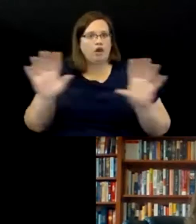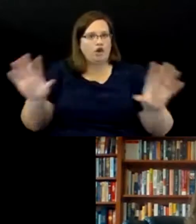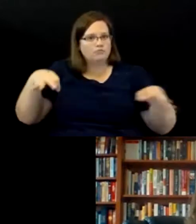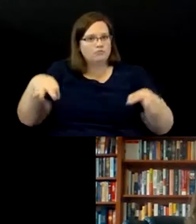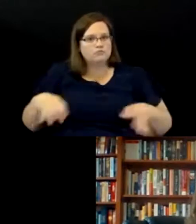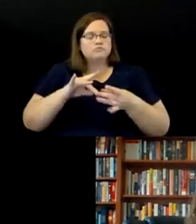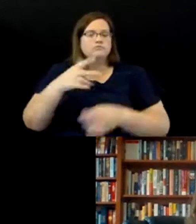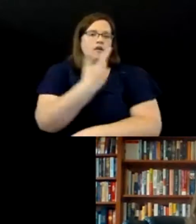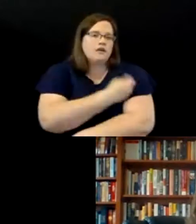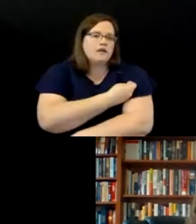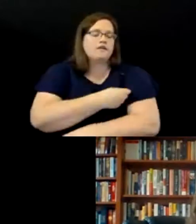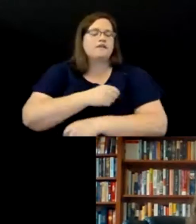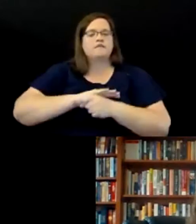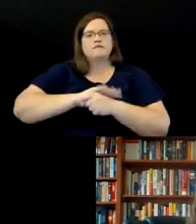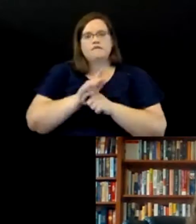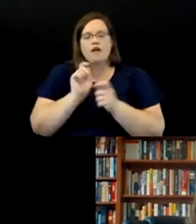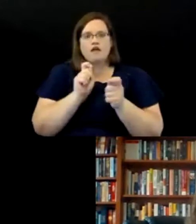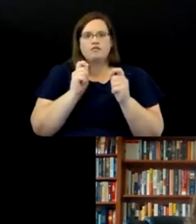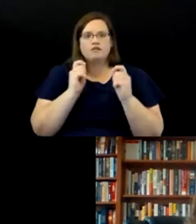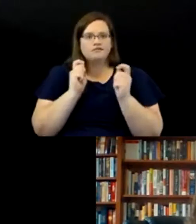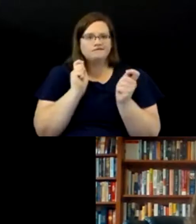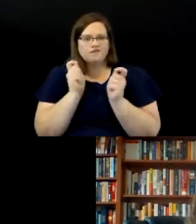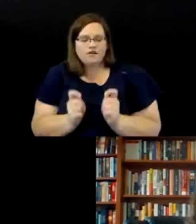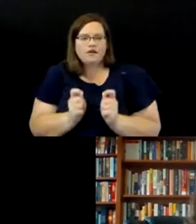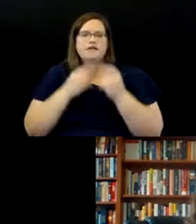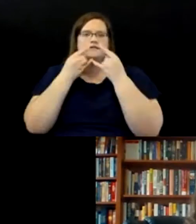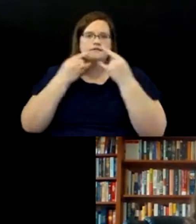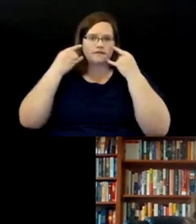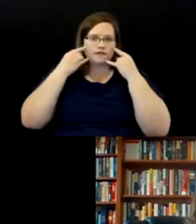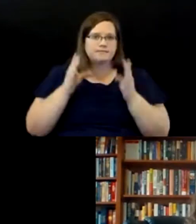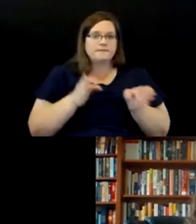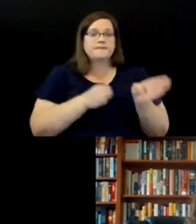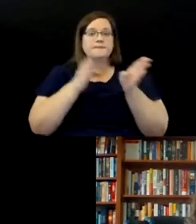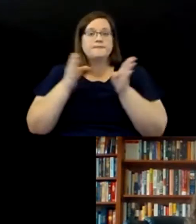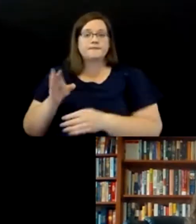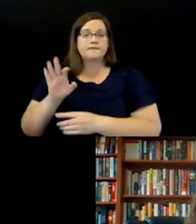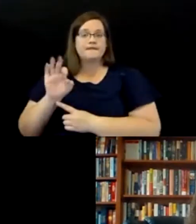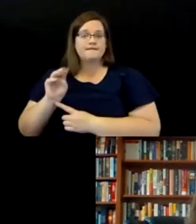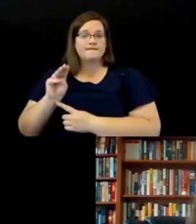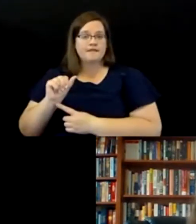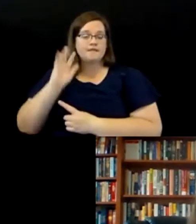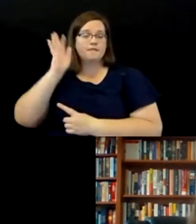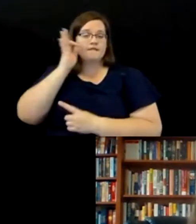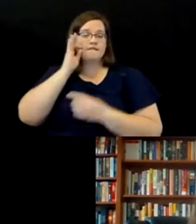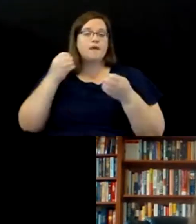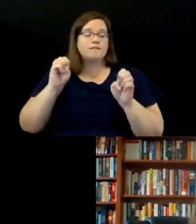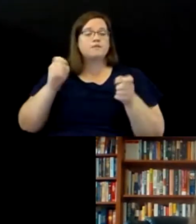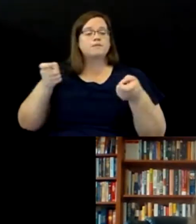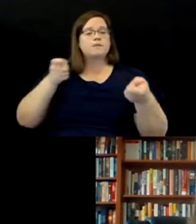virus variant, and masking. FEMA, the Federal Emergency Management Administration, has held several